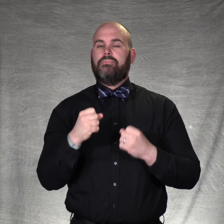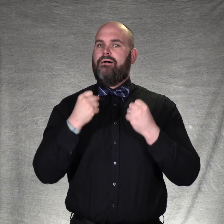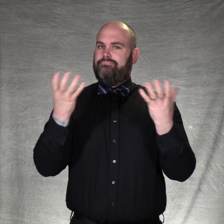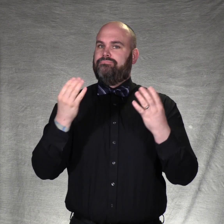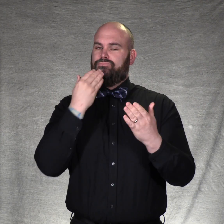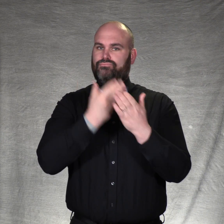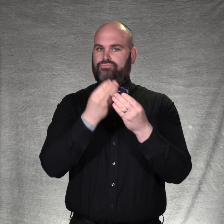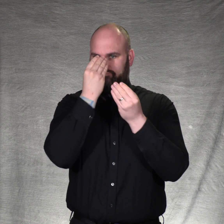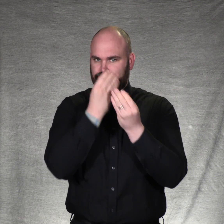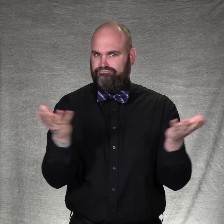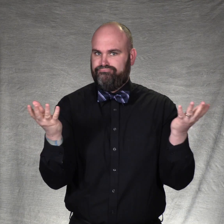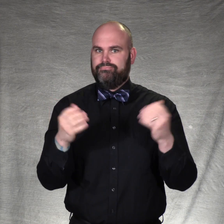There is a lot of good news.